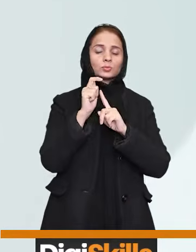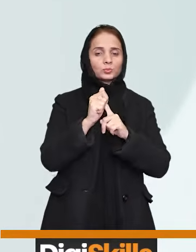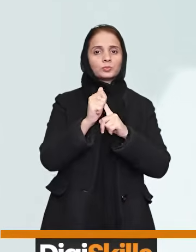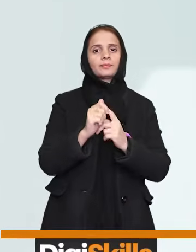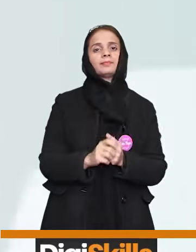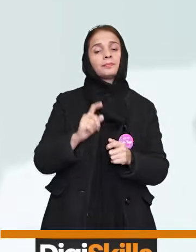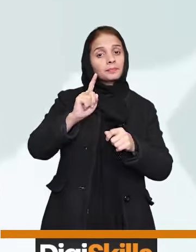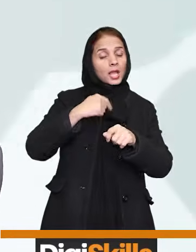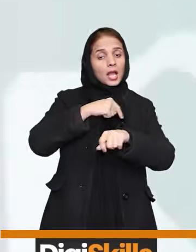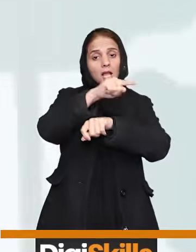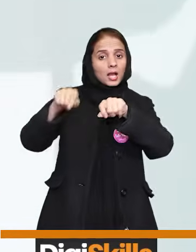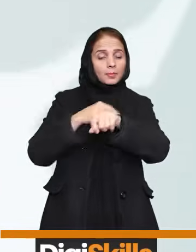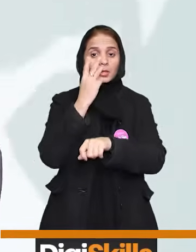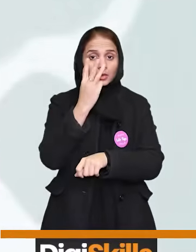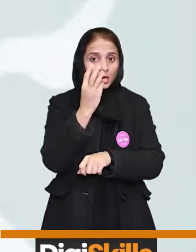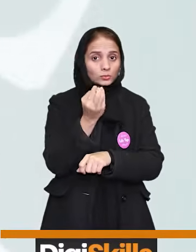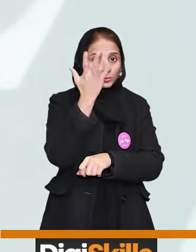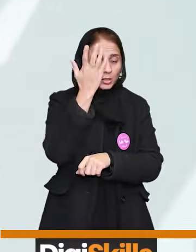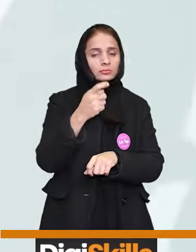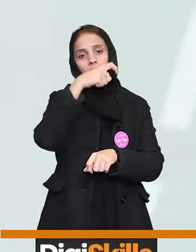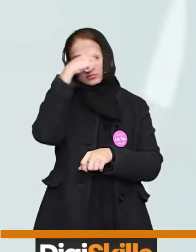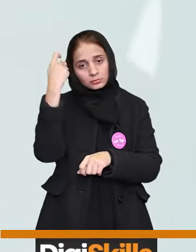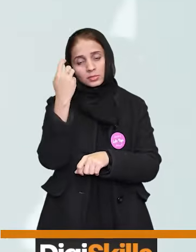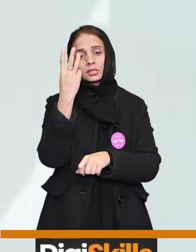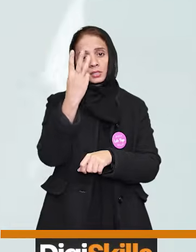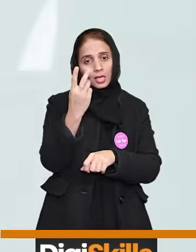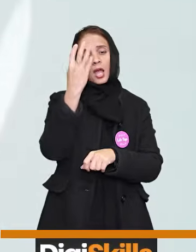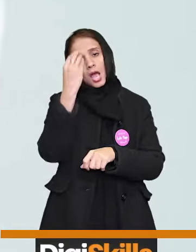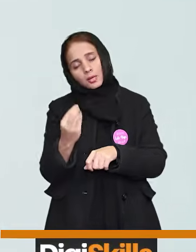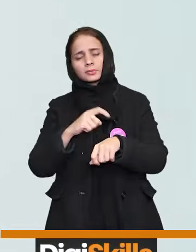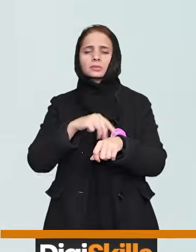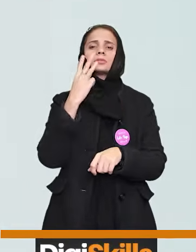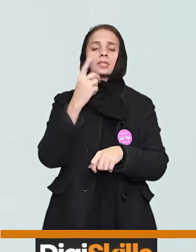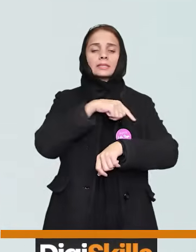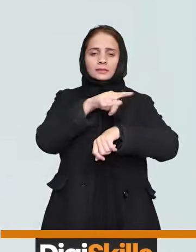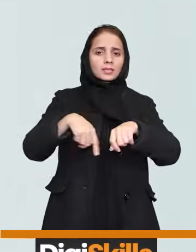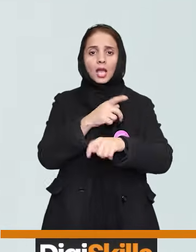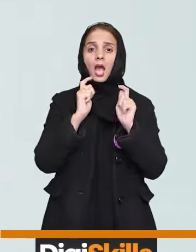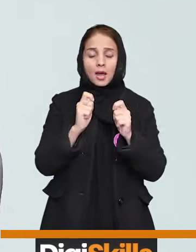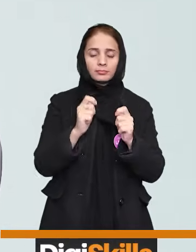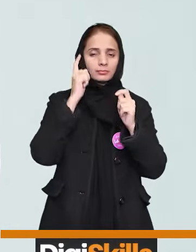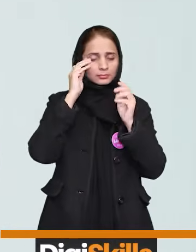That if I have 3 hours in the morning, at noon, in the afternoon, in the evening, or at night.